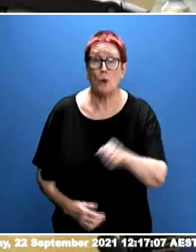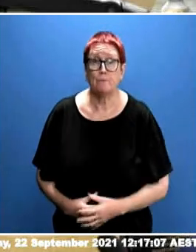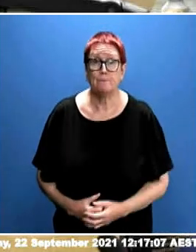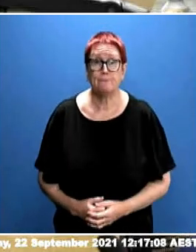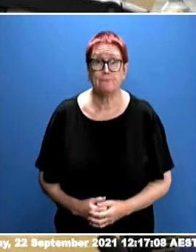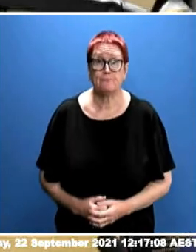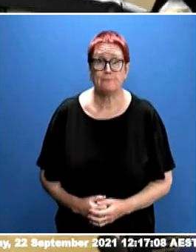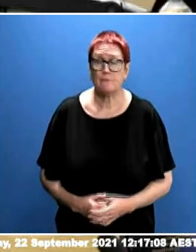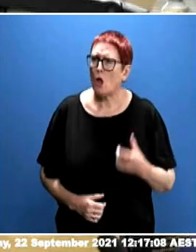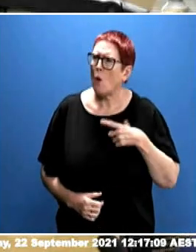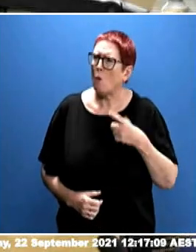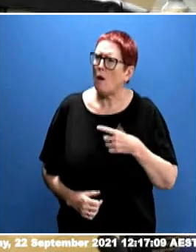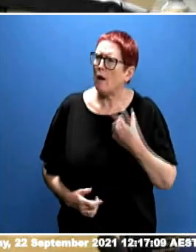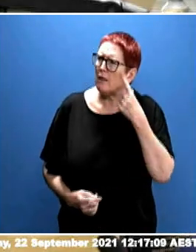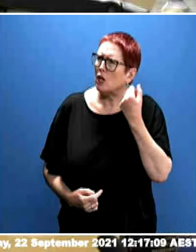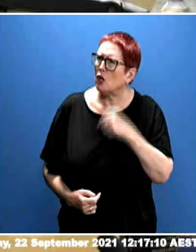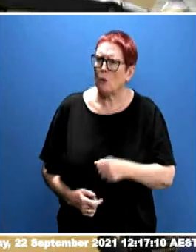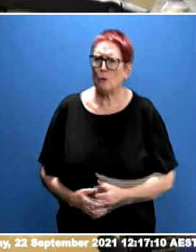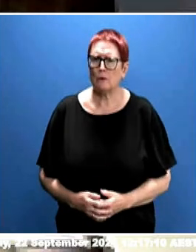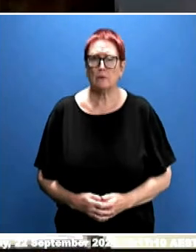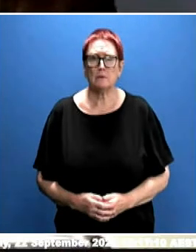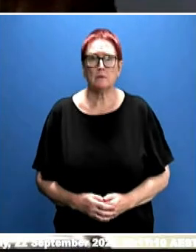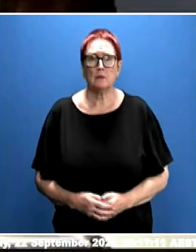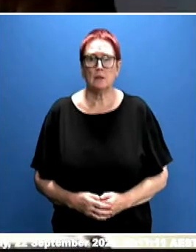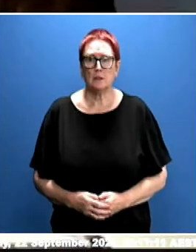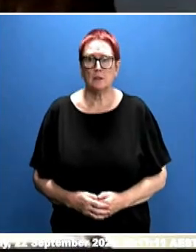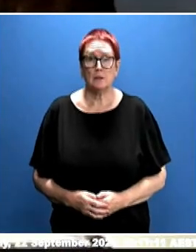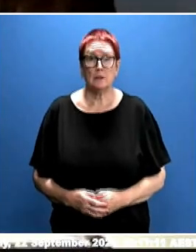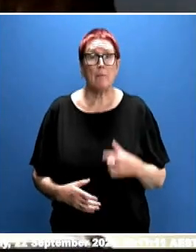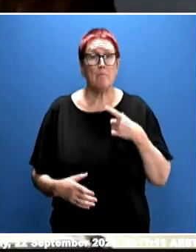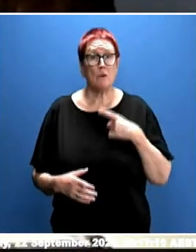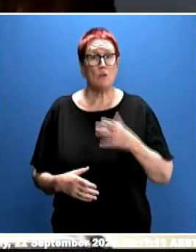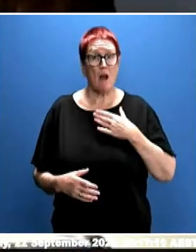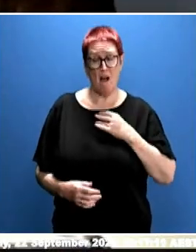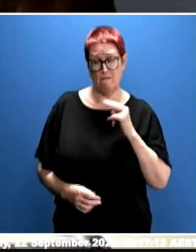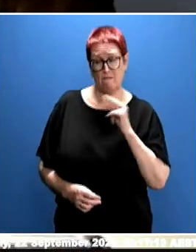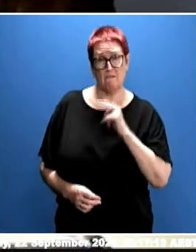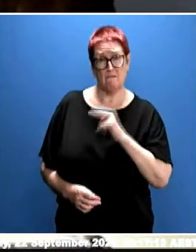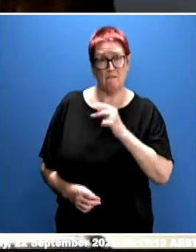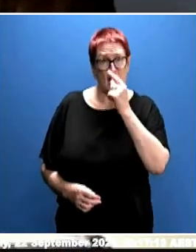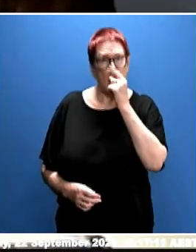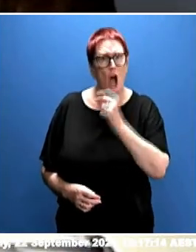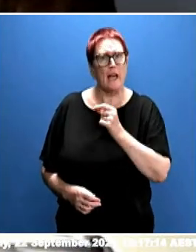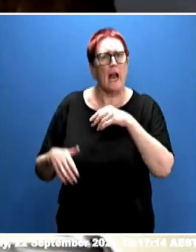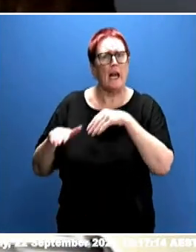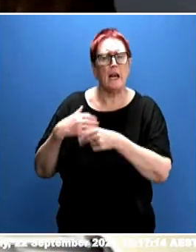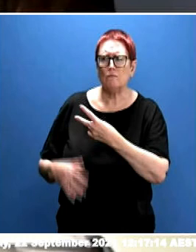Why do you say that? I say that because in my observation I was able to do a tour of